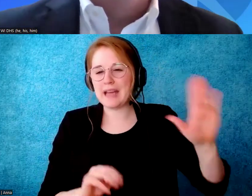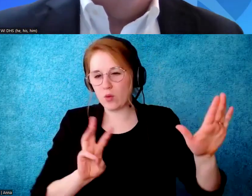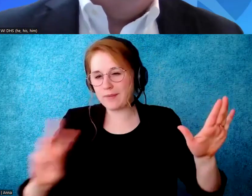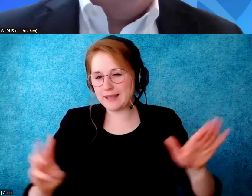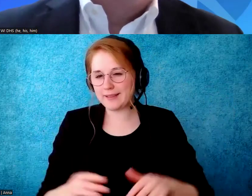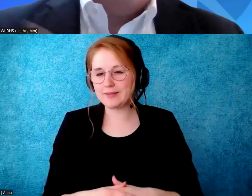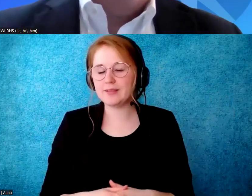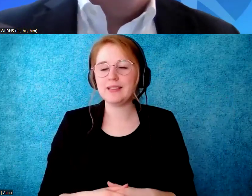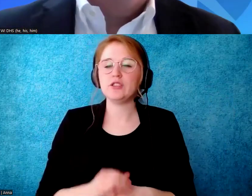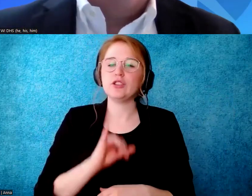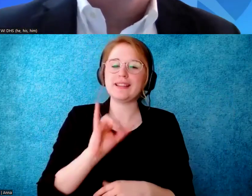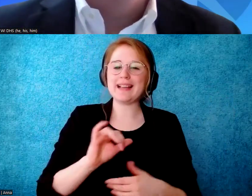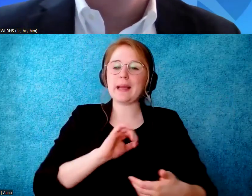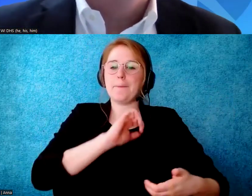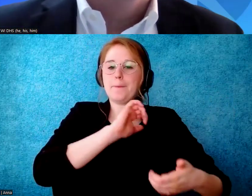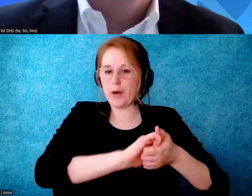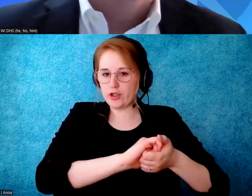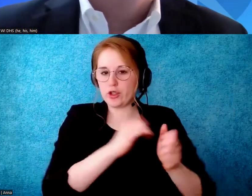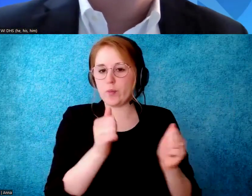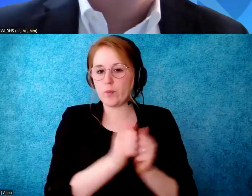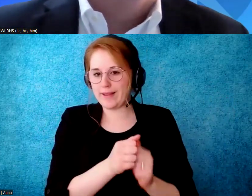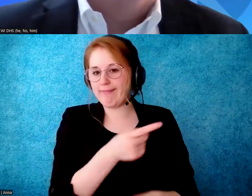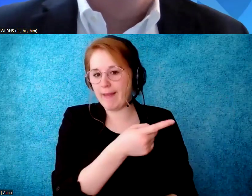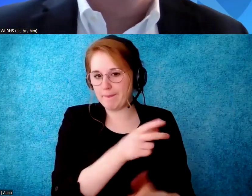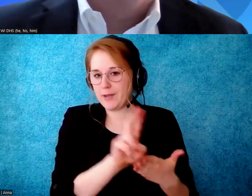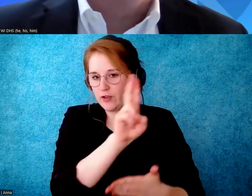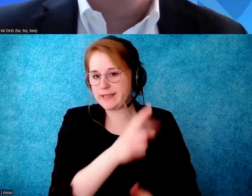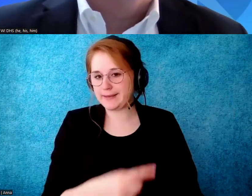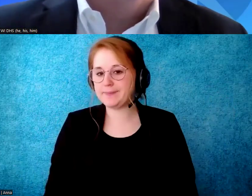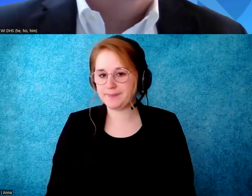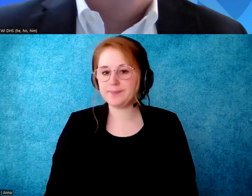So that is a partnership that we have with University of Wisconsin Green Bay.